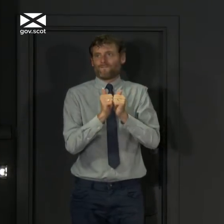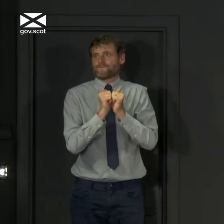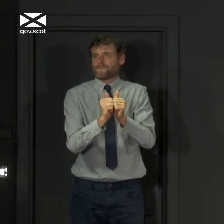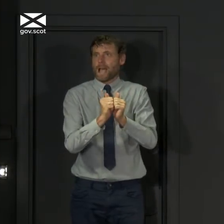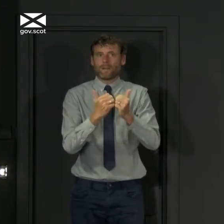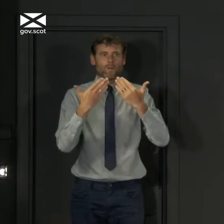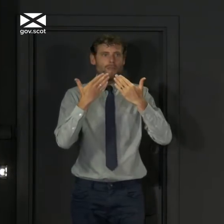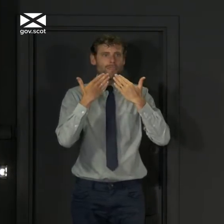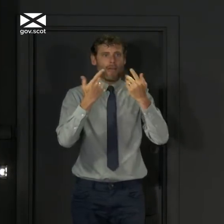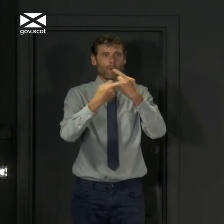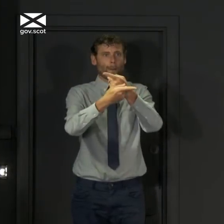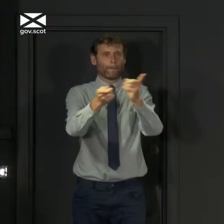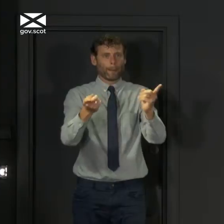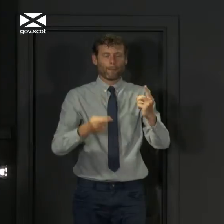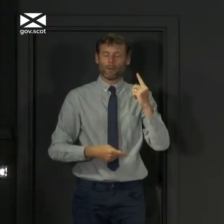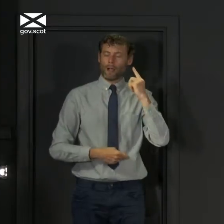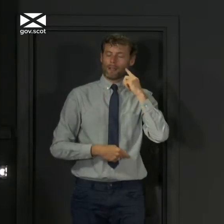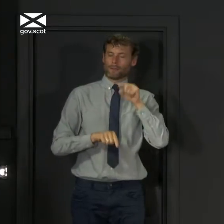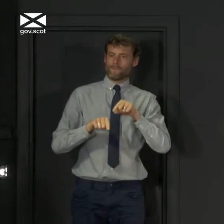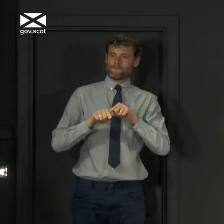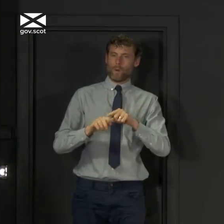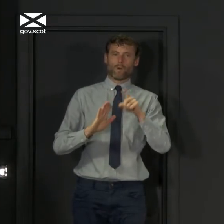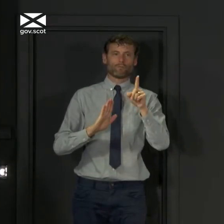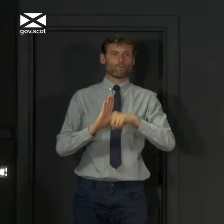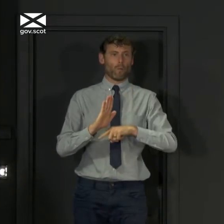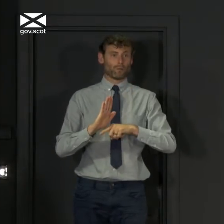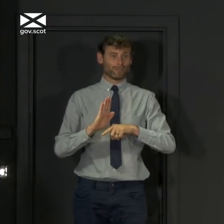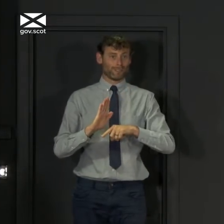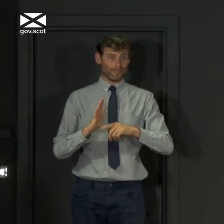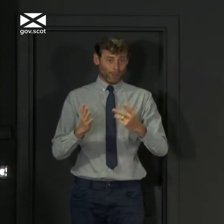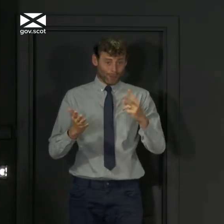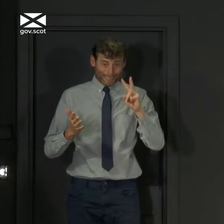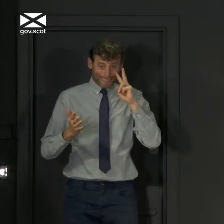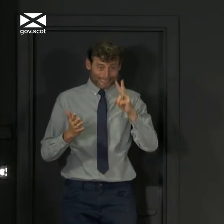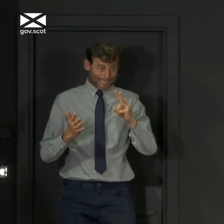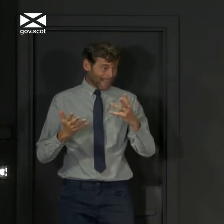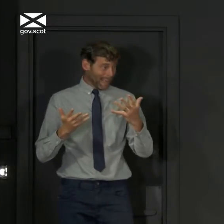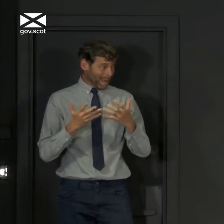of that in the numbers I have reported to you today. And I do believe that even those